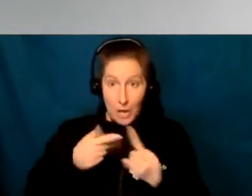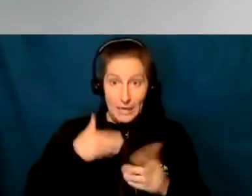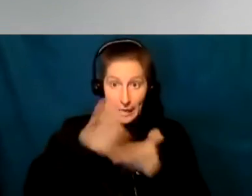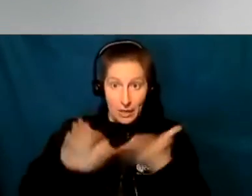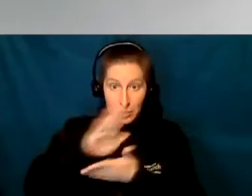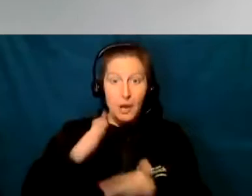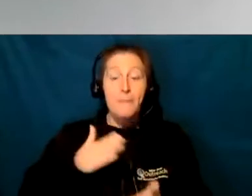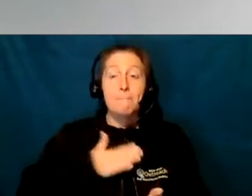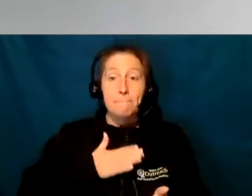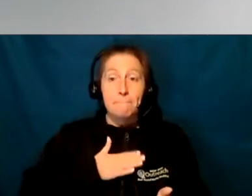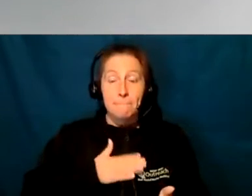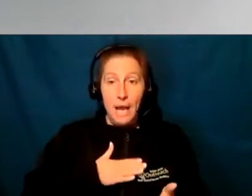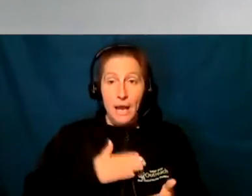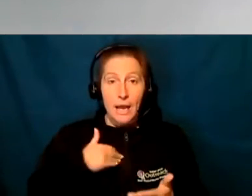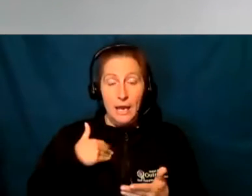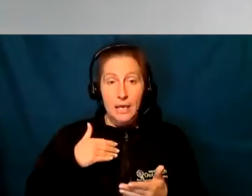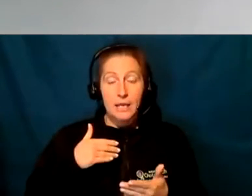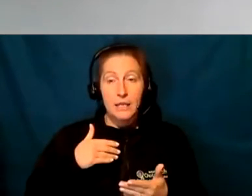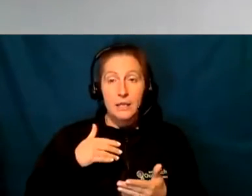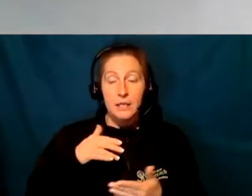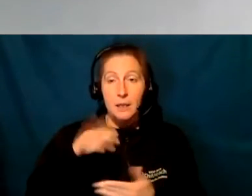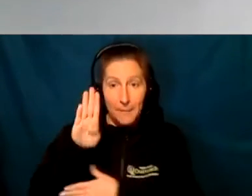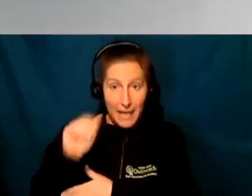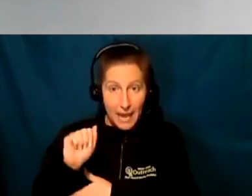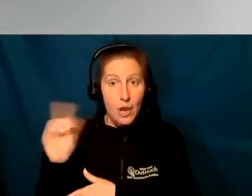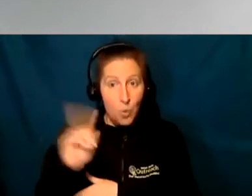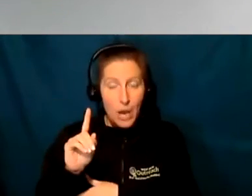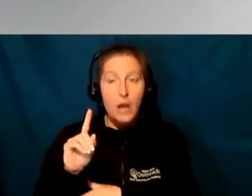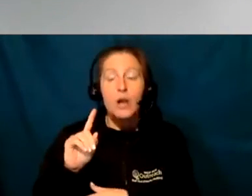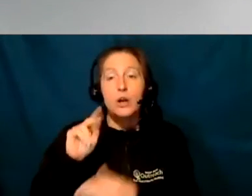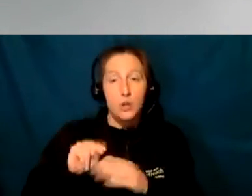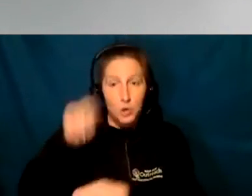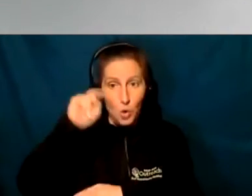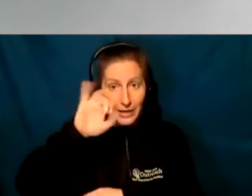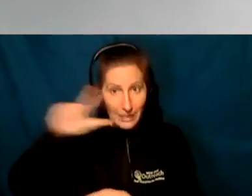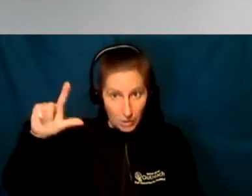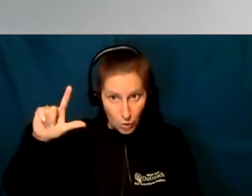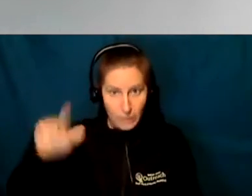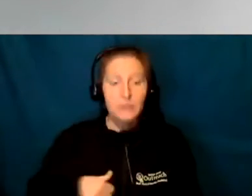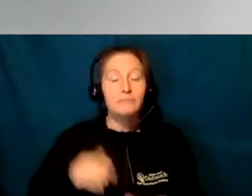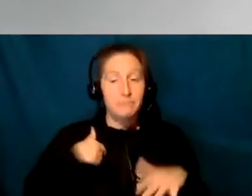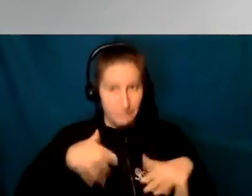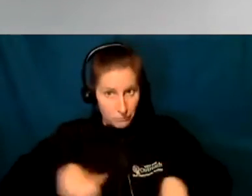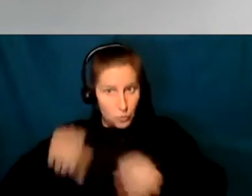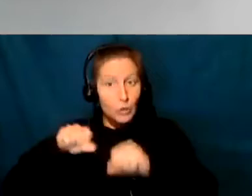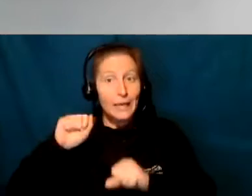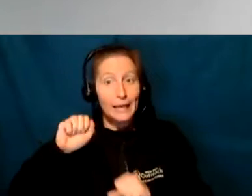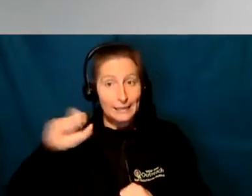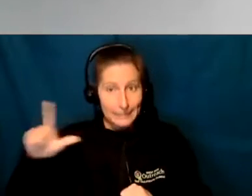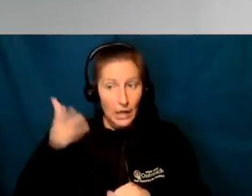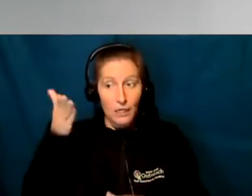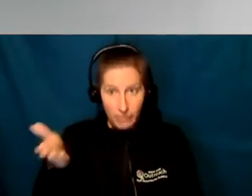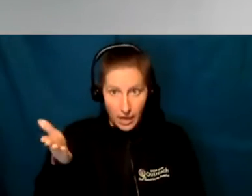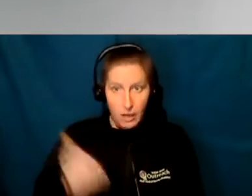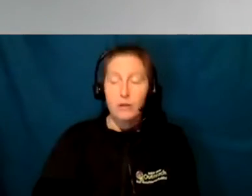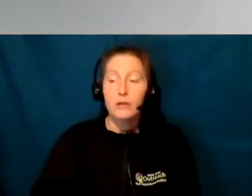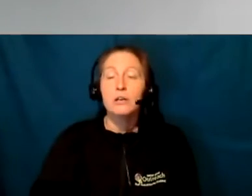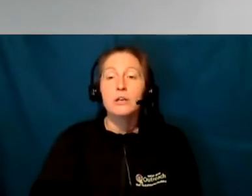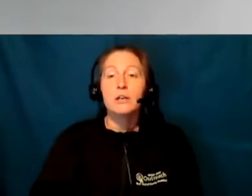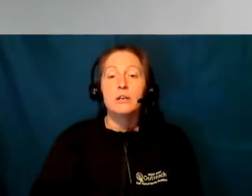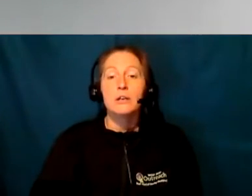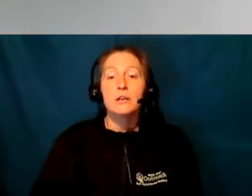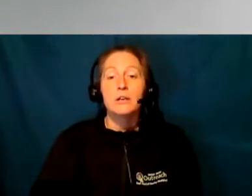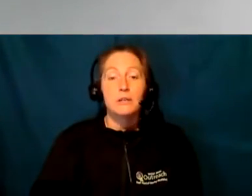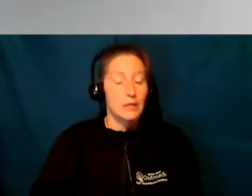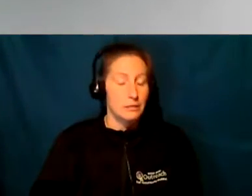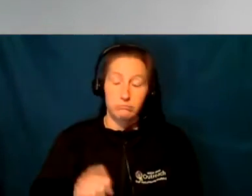Northern Illinois, I started taking their ASL courses. And I just dove right into it, I met